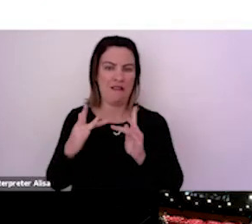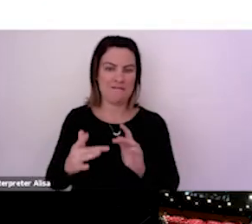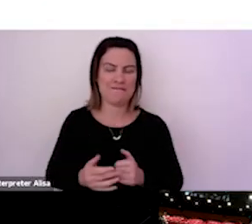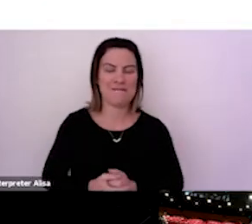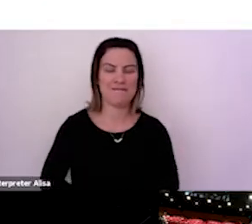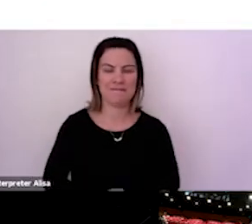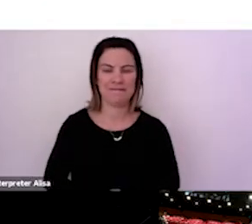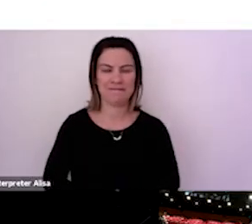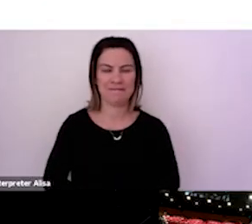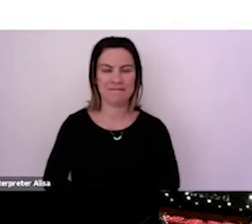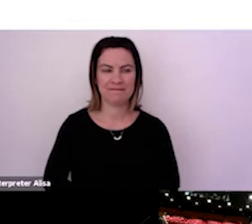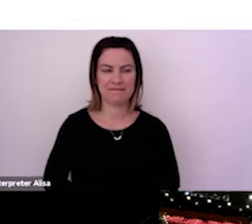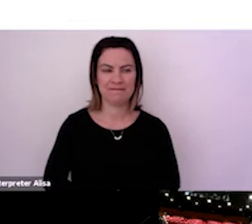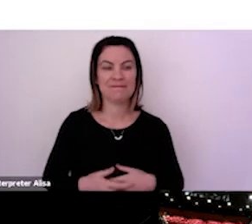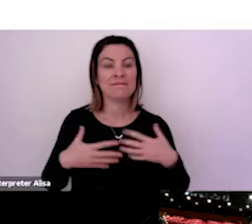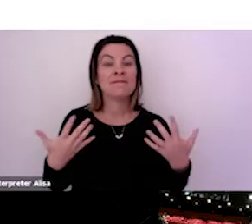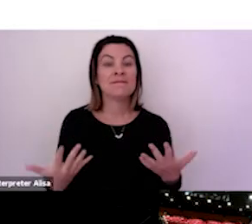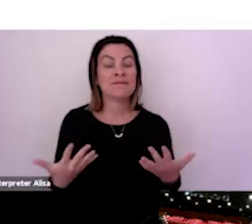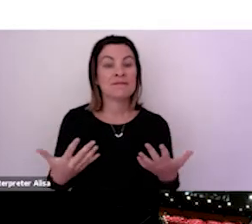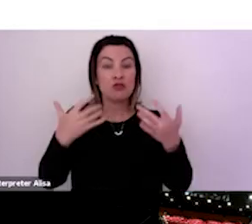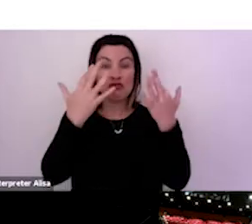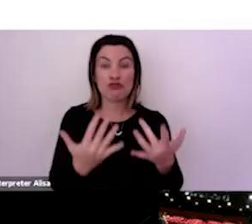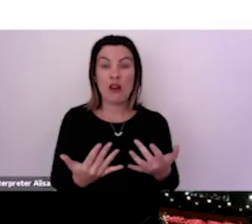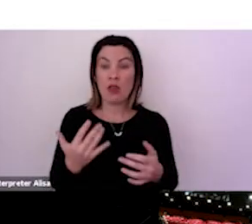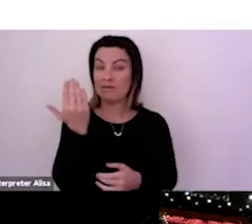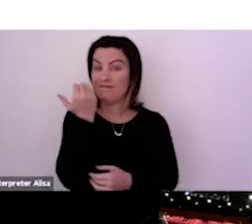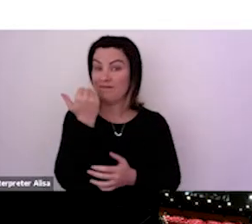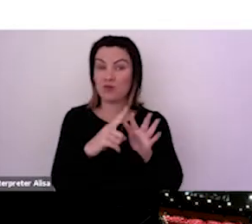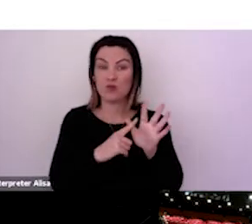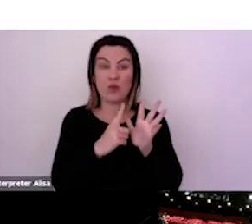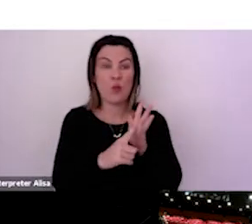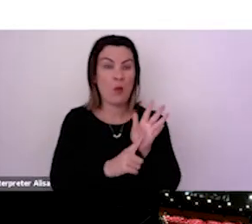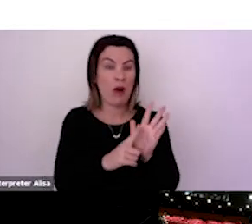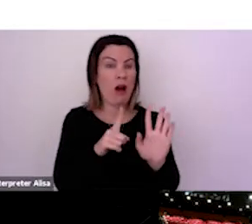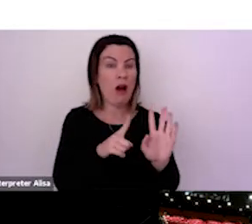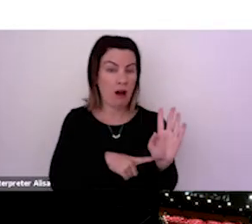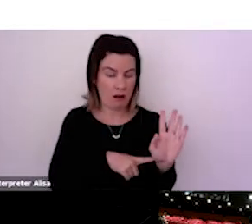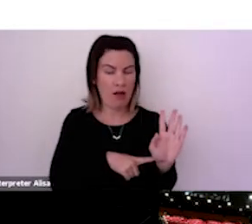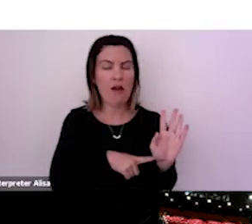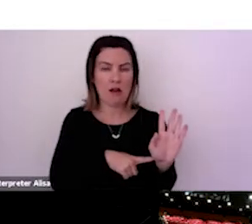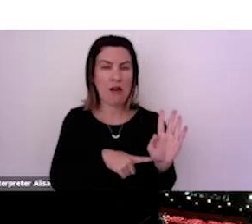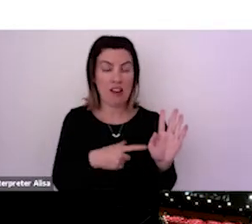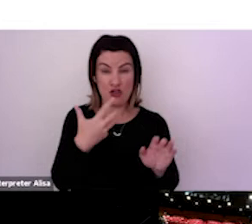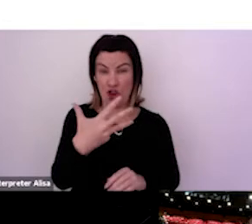So, basically our results in July, we heard from almost 9,000 people across the country. As you